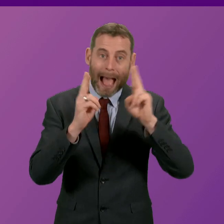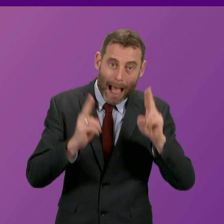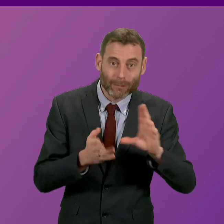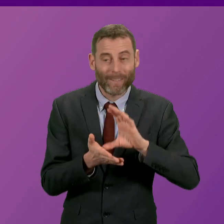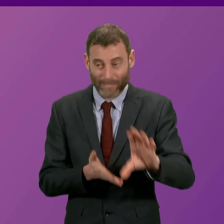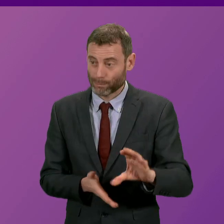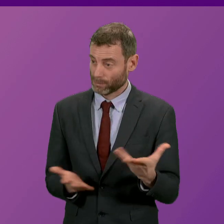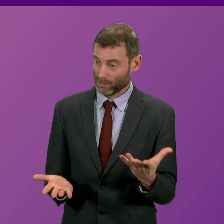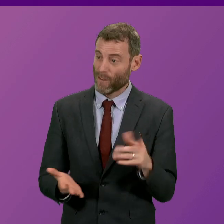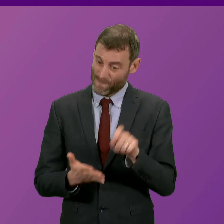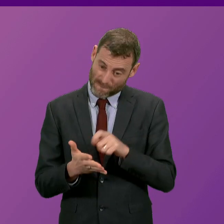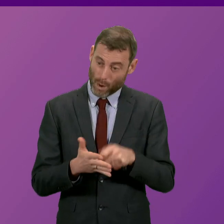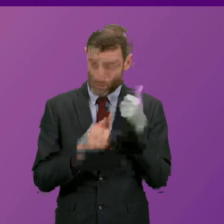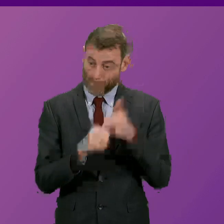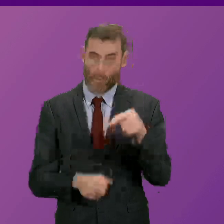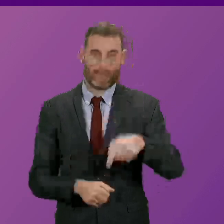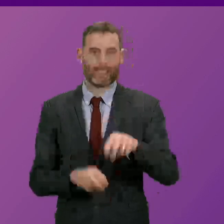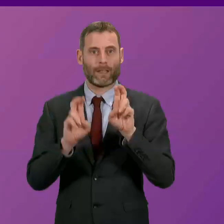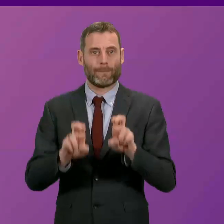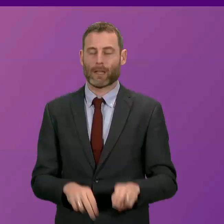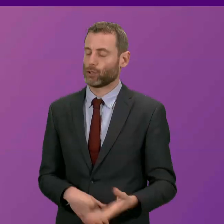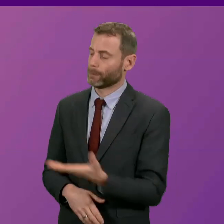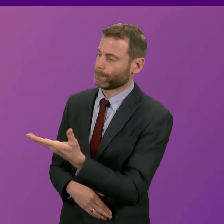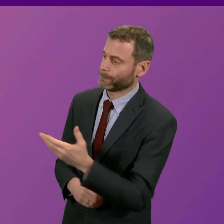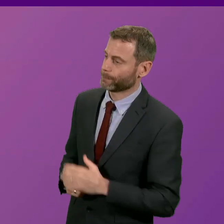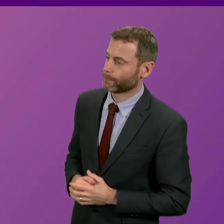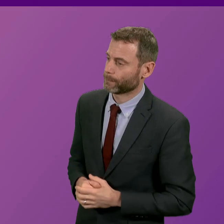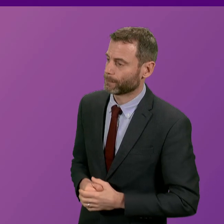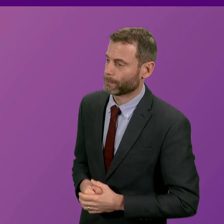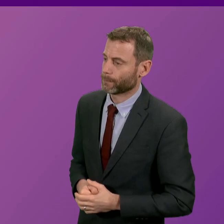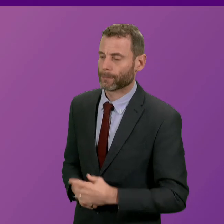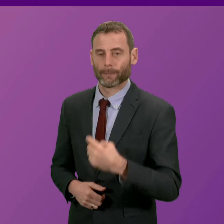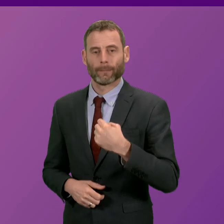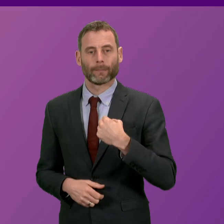I declare an interest as a practising national health service general practitioner.